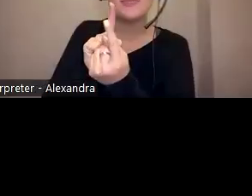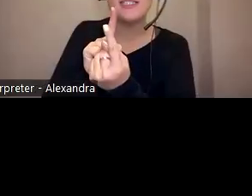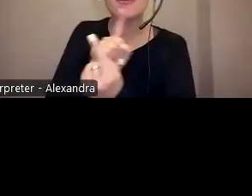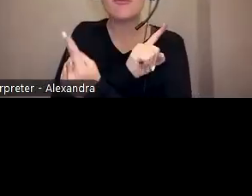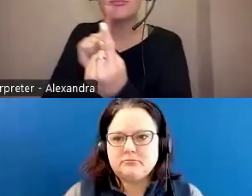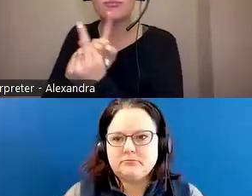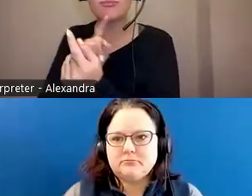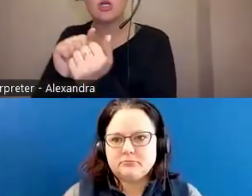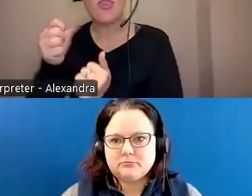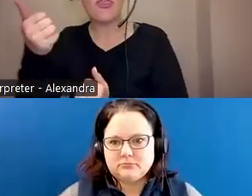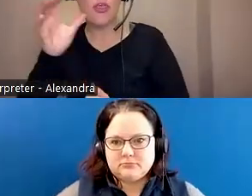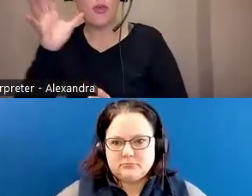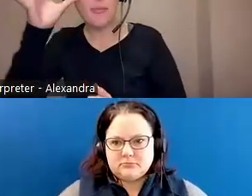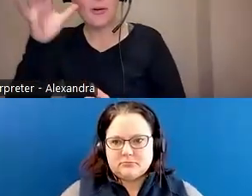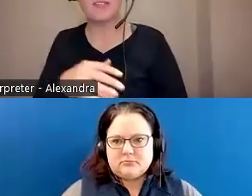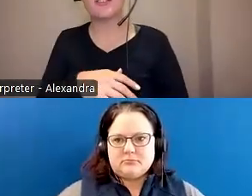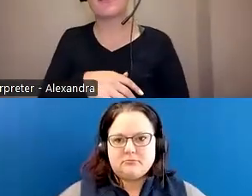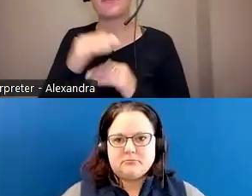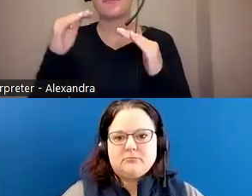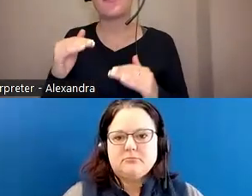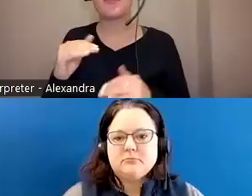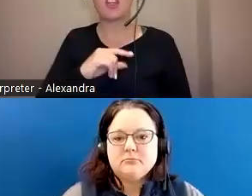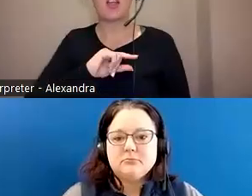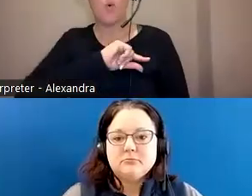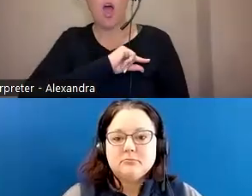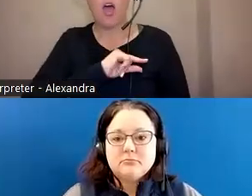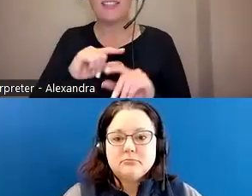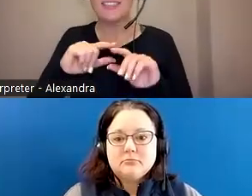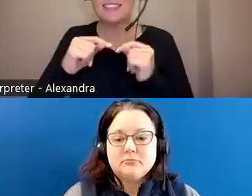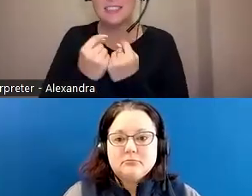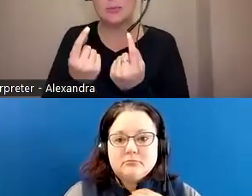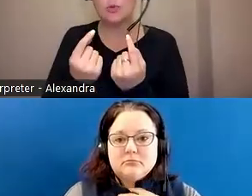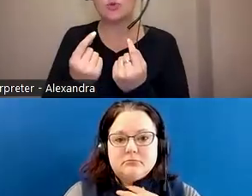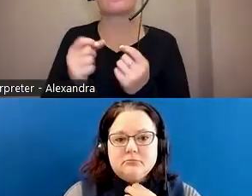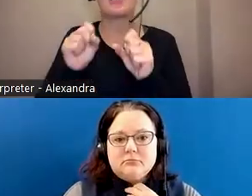is doing systematic reviews of the literature to learn about the impact that's having both on the